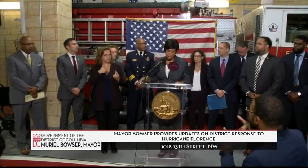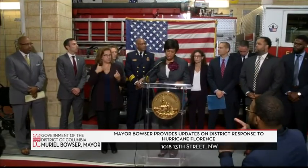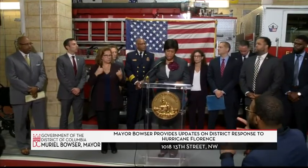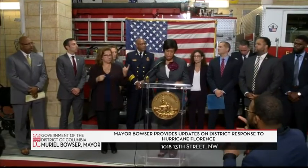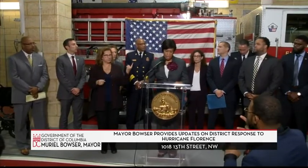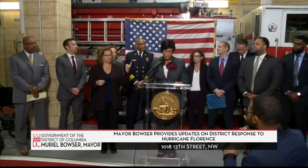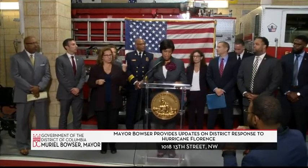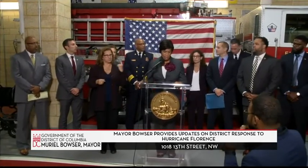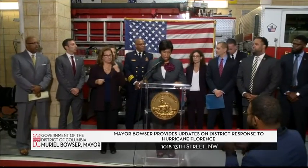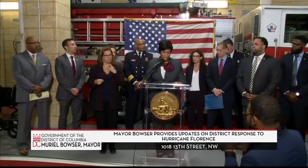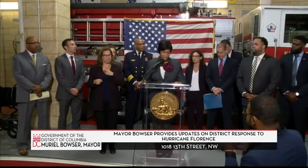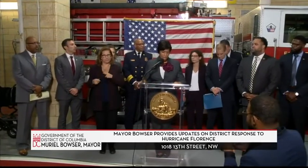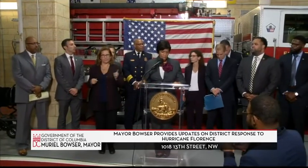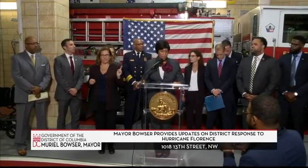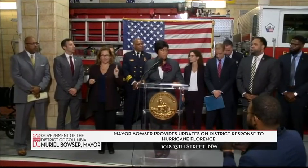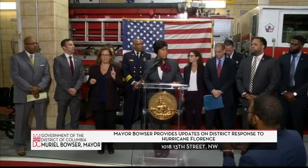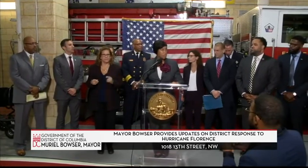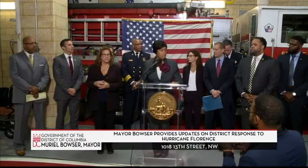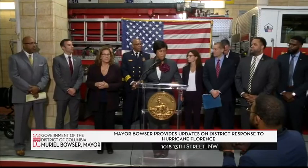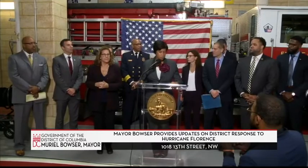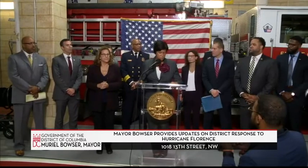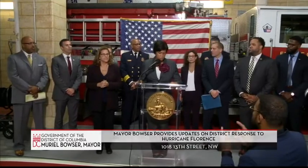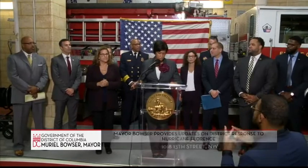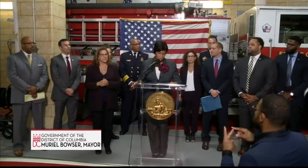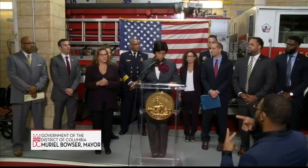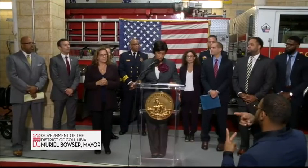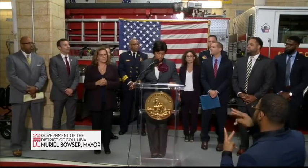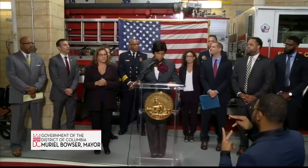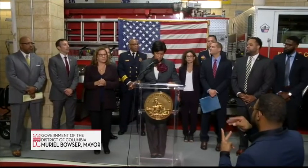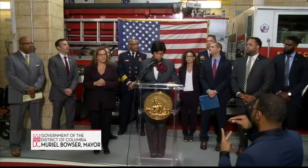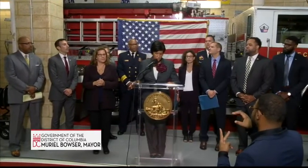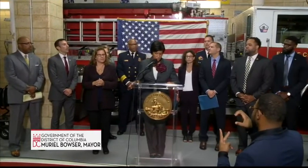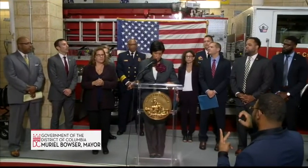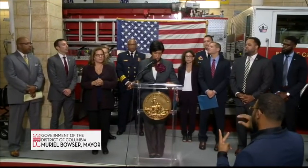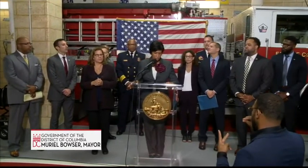TEAM, DAVID GADIS WHO IS THE GM AND CEO OF D.C. WATER.